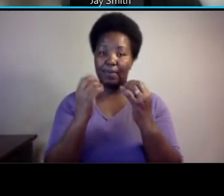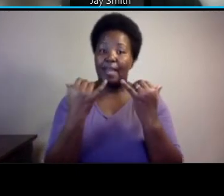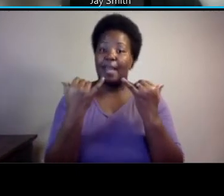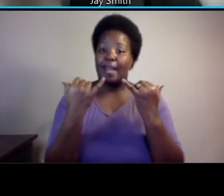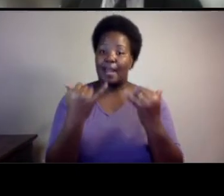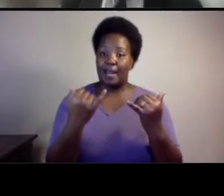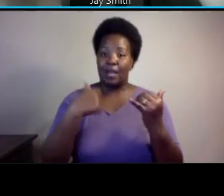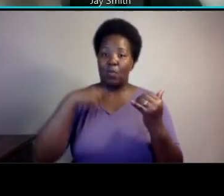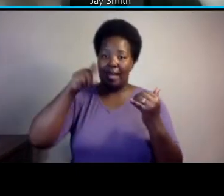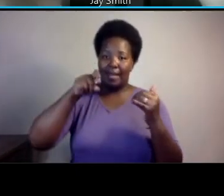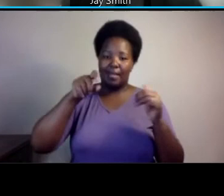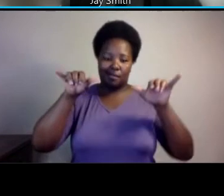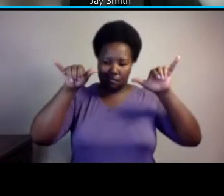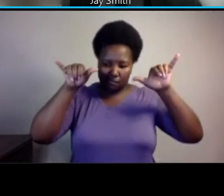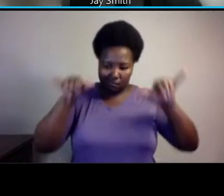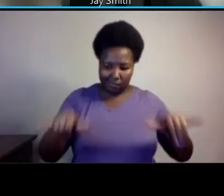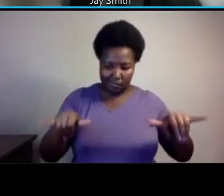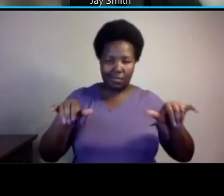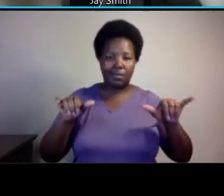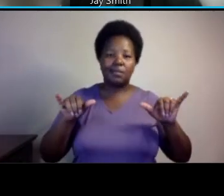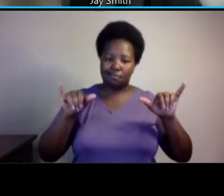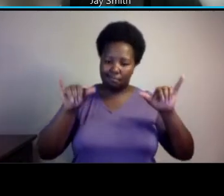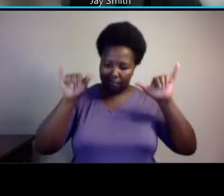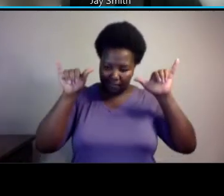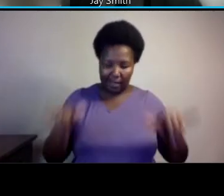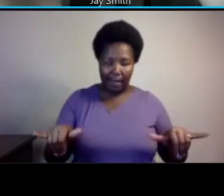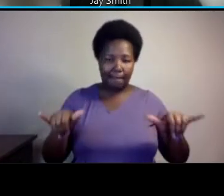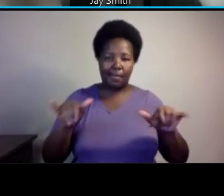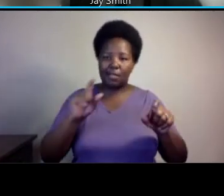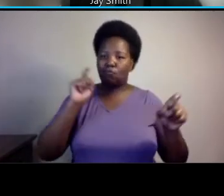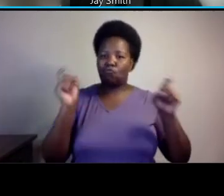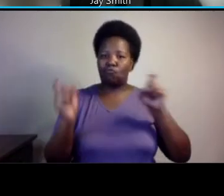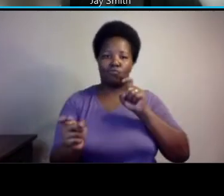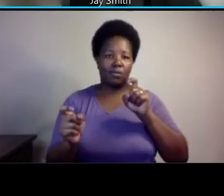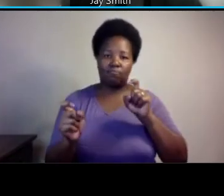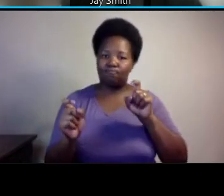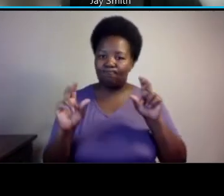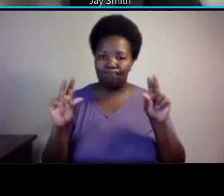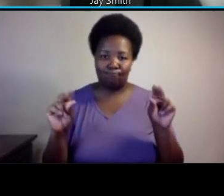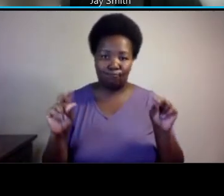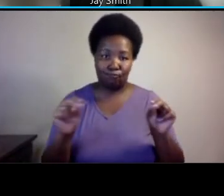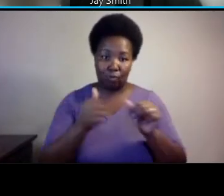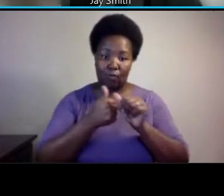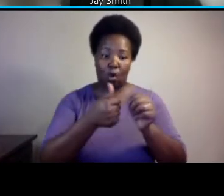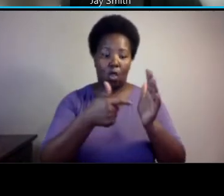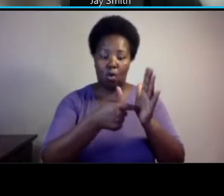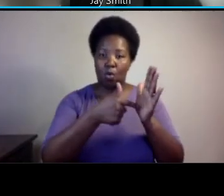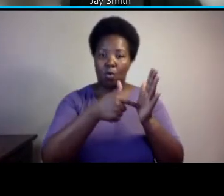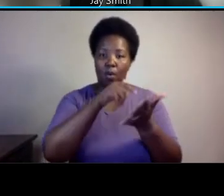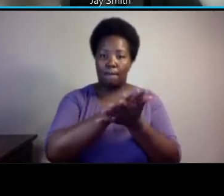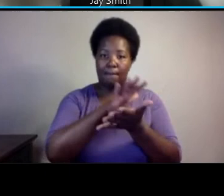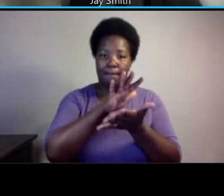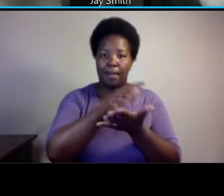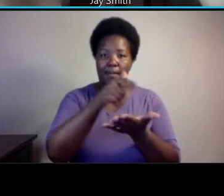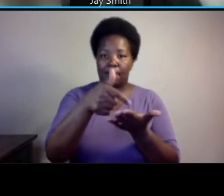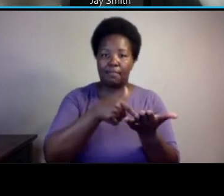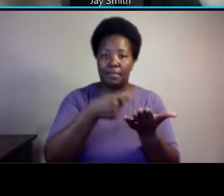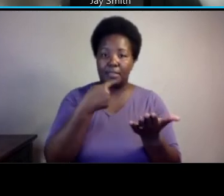the lanes that we have based on our nepa approved document so the lanes are are you know specified